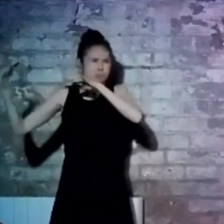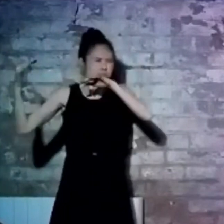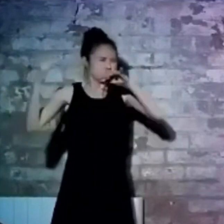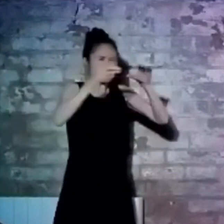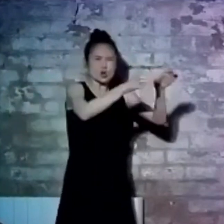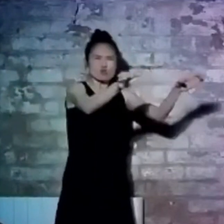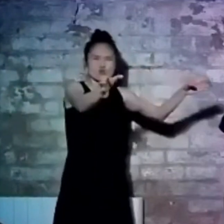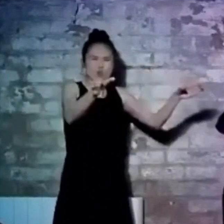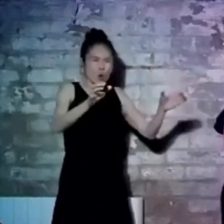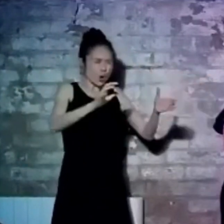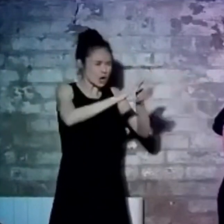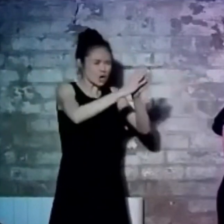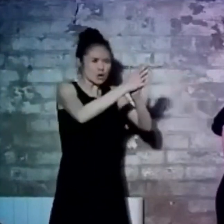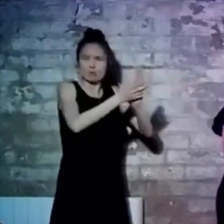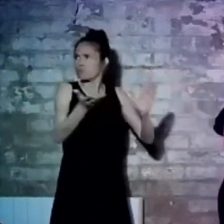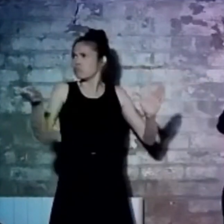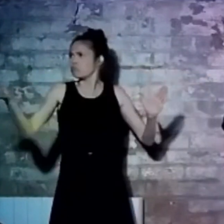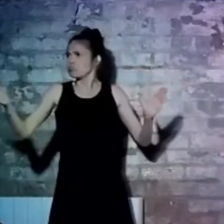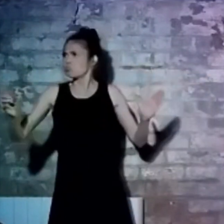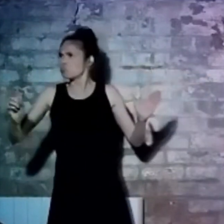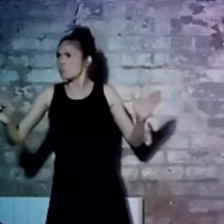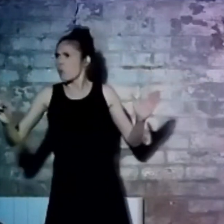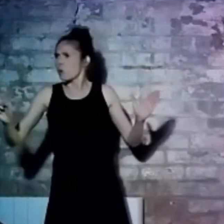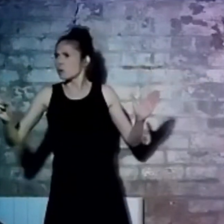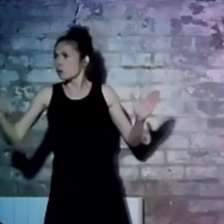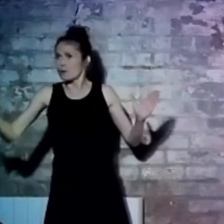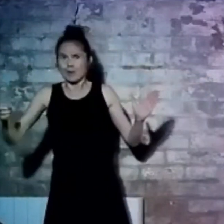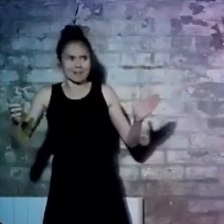Troy services as a cradle to an exhausted multitude.